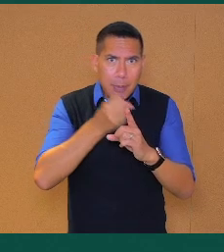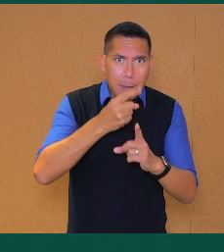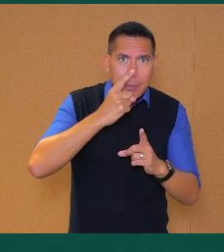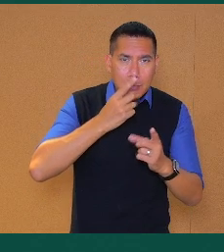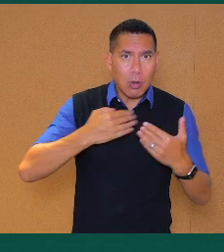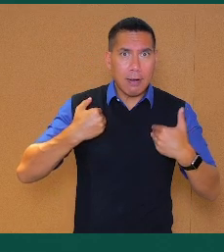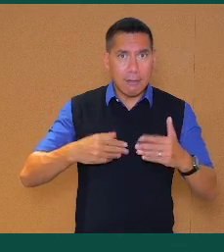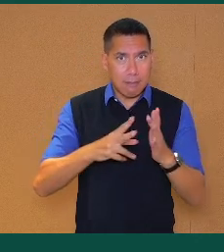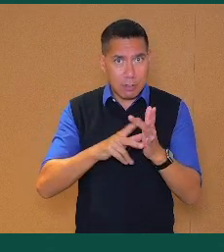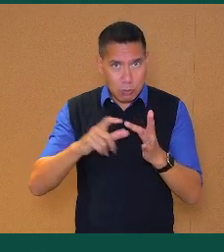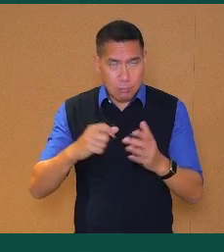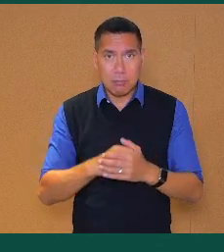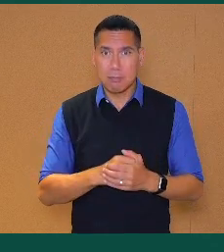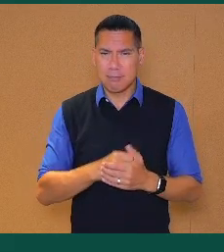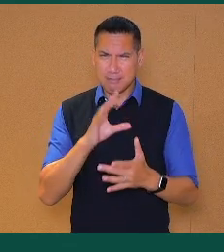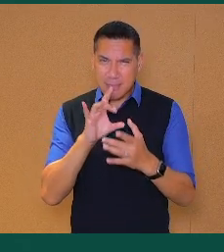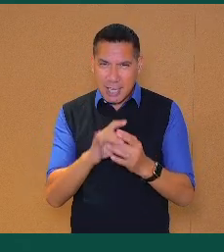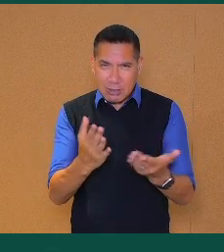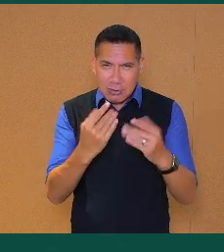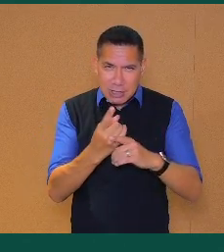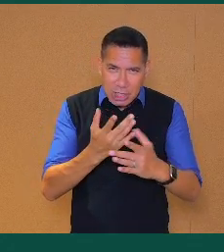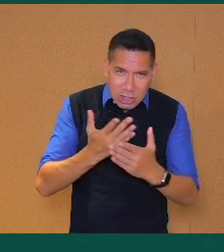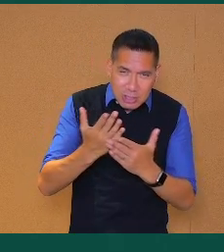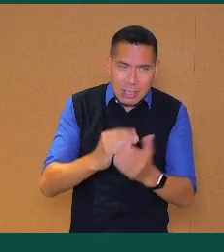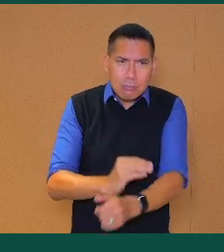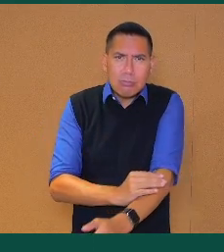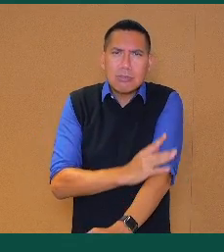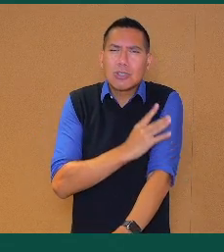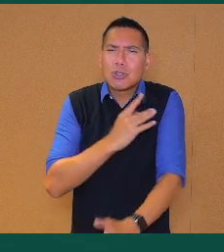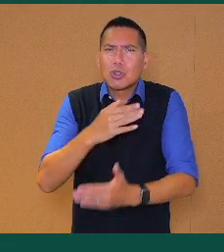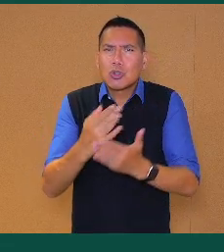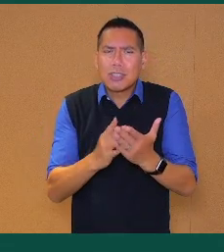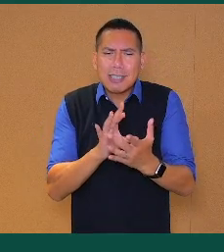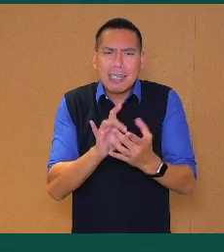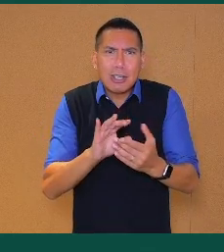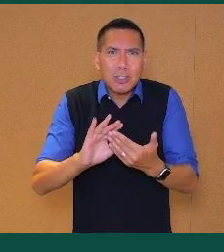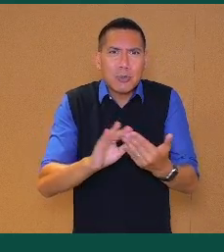It offers engaging discussions and inspiring stories that connect communities across the state.